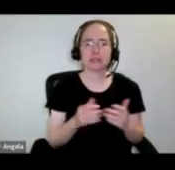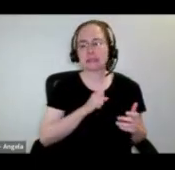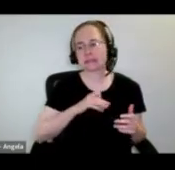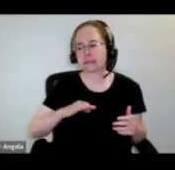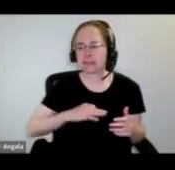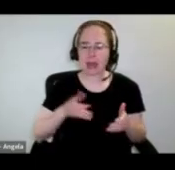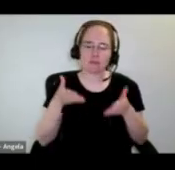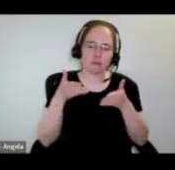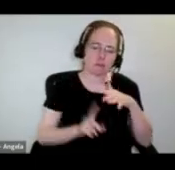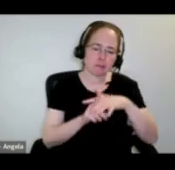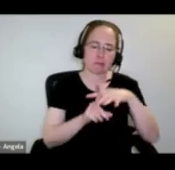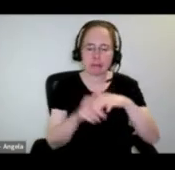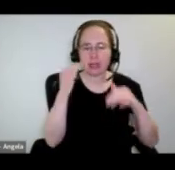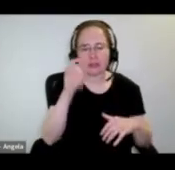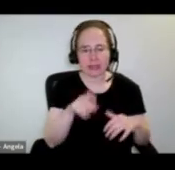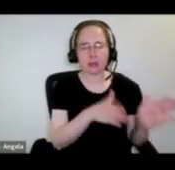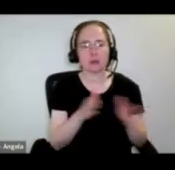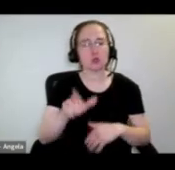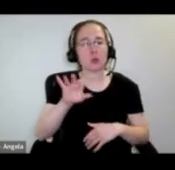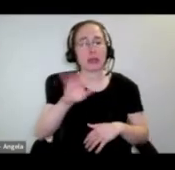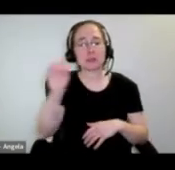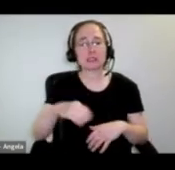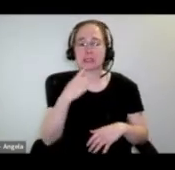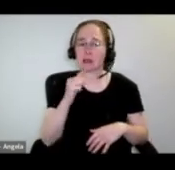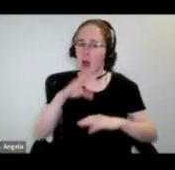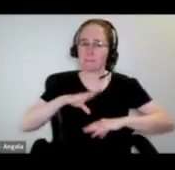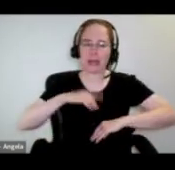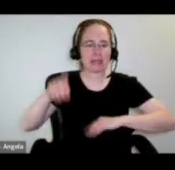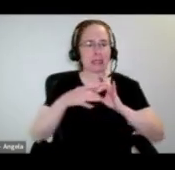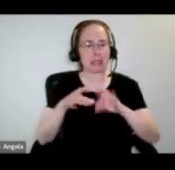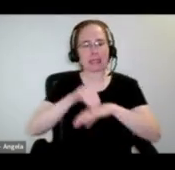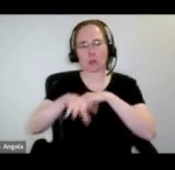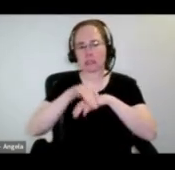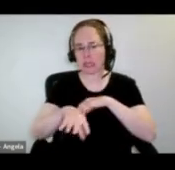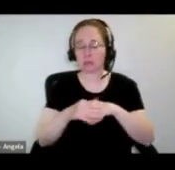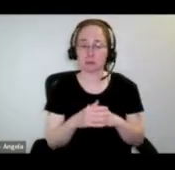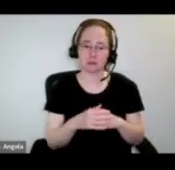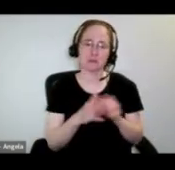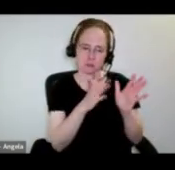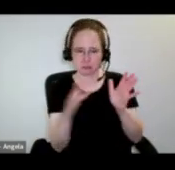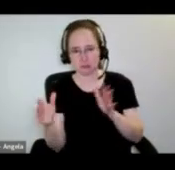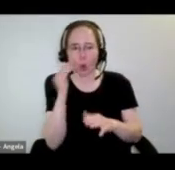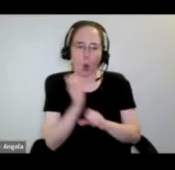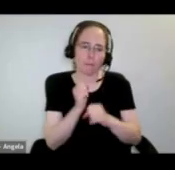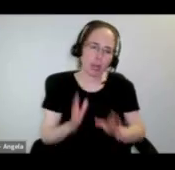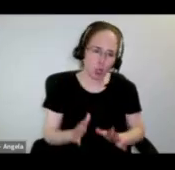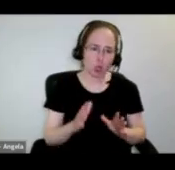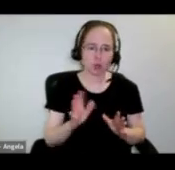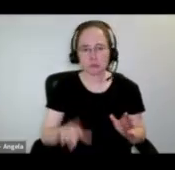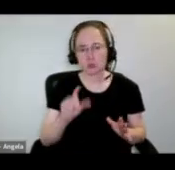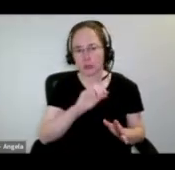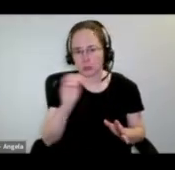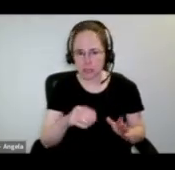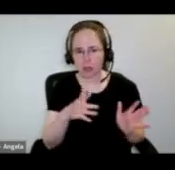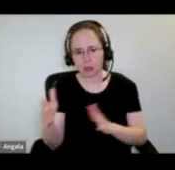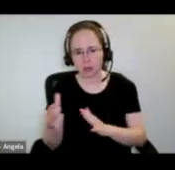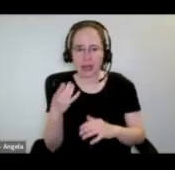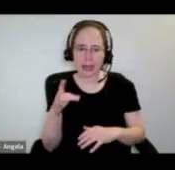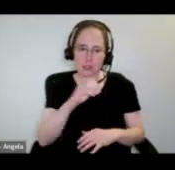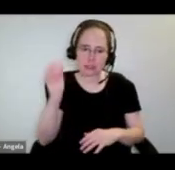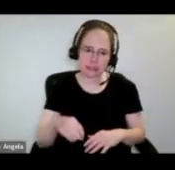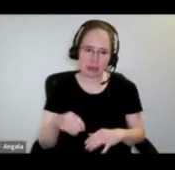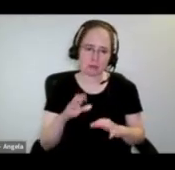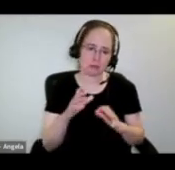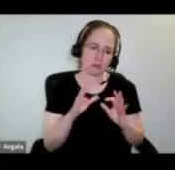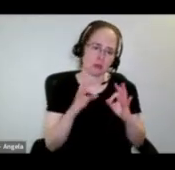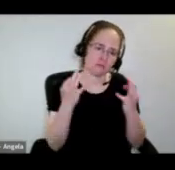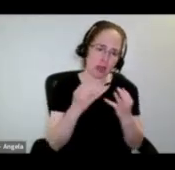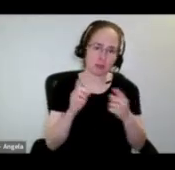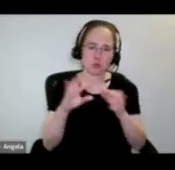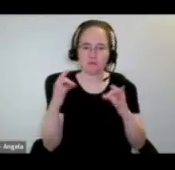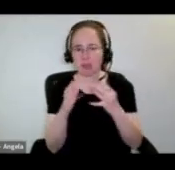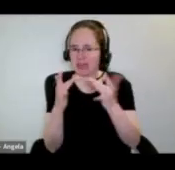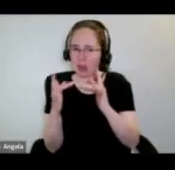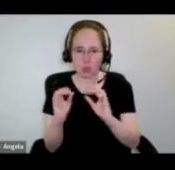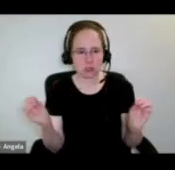Laura Vegas: Regularly scheduled support staff, so staff being there when they need them. 29% said that they had an unmet need around counseling, and you can see the rest. Homemaker services, almost 20%.